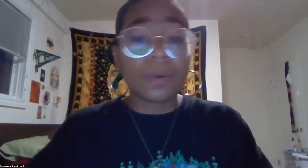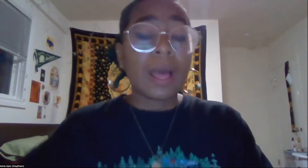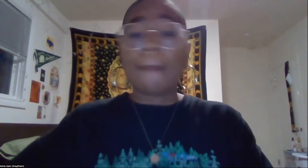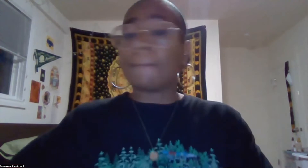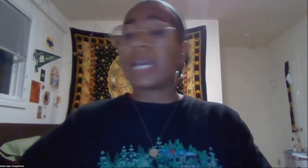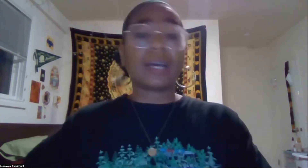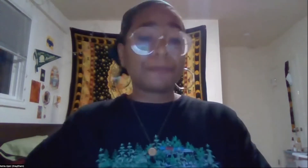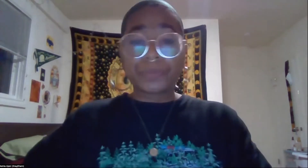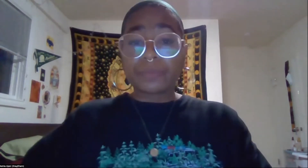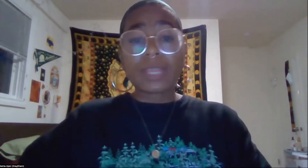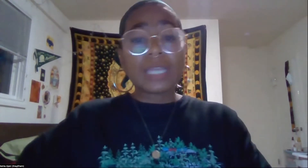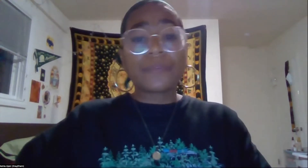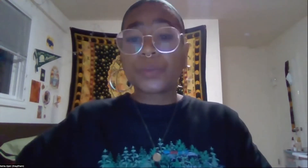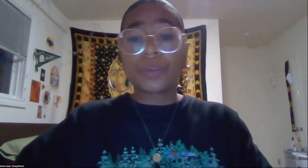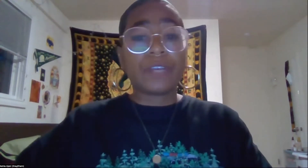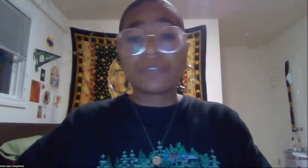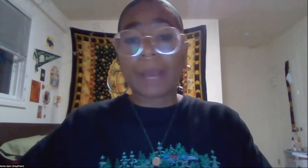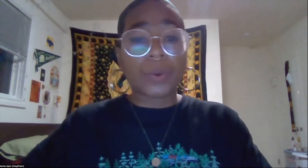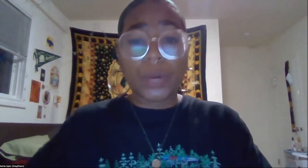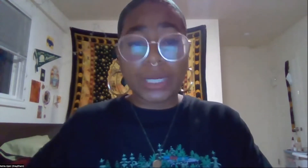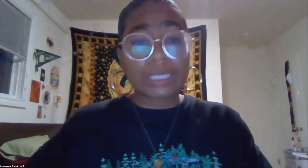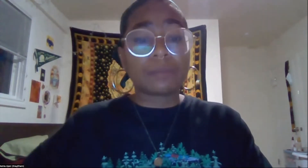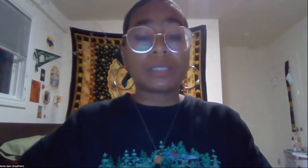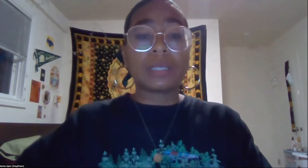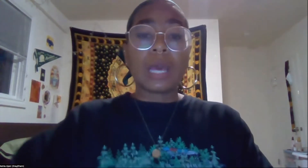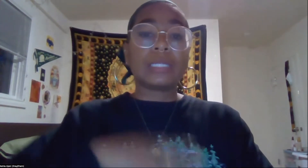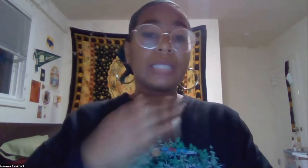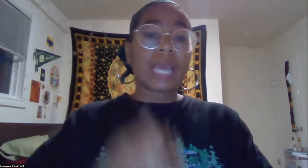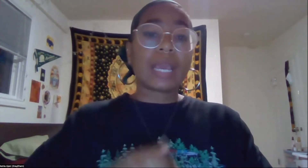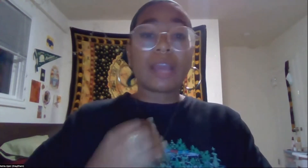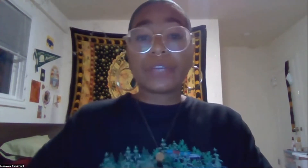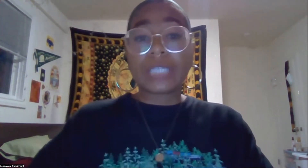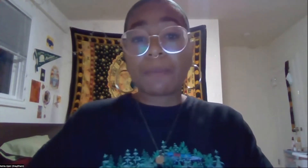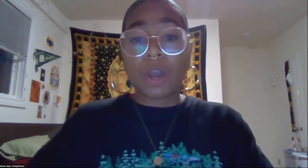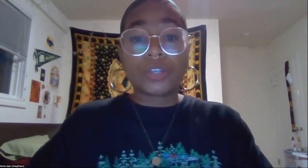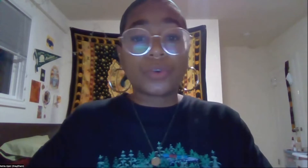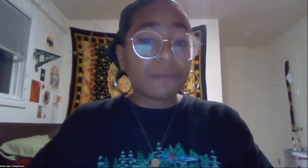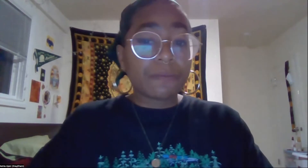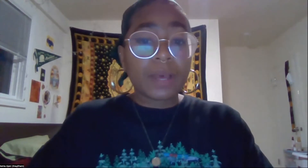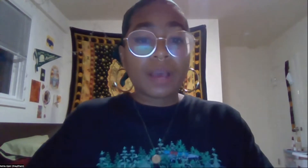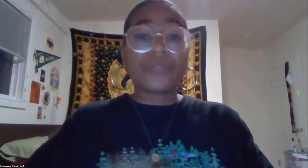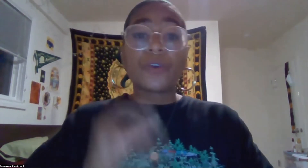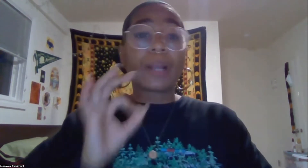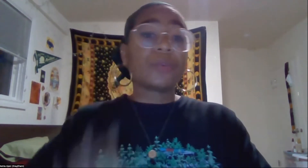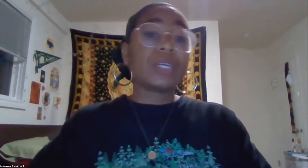my gut is filled with vengeful microorganisms. today and everyday beyond grief, i throw my grease